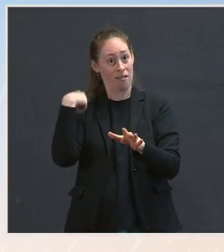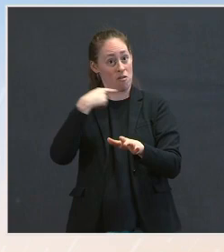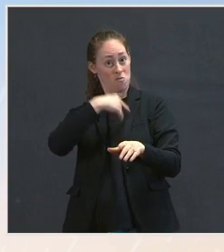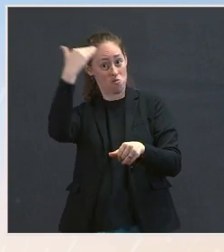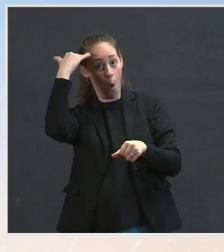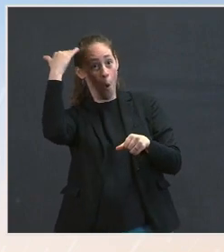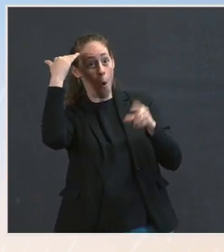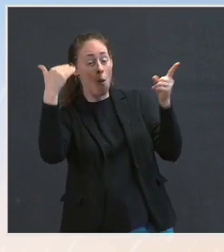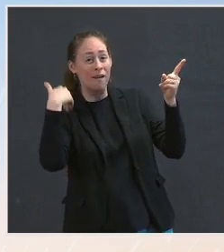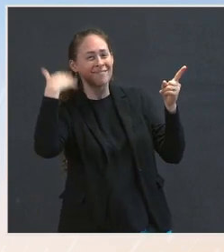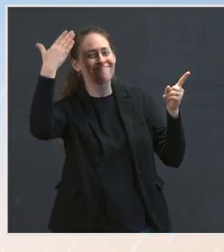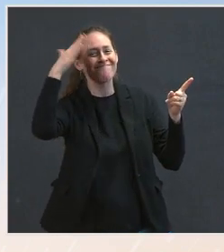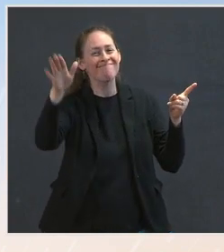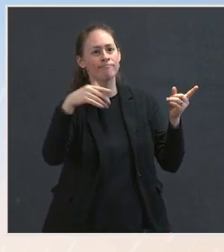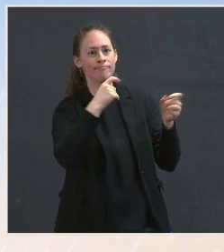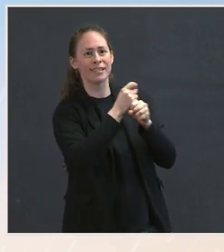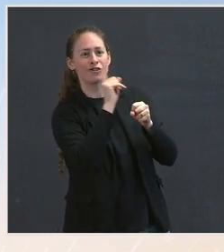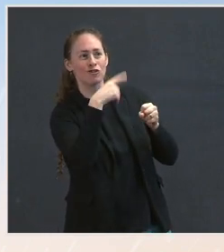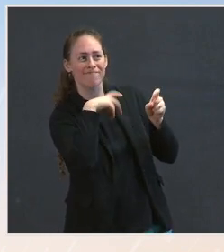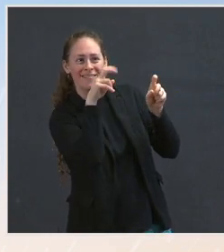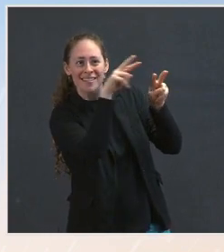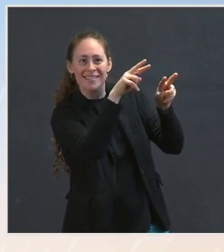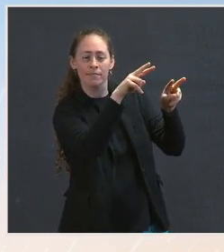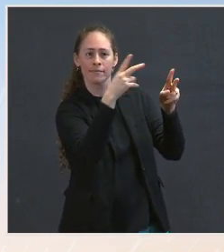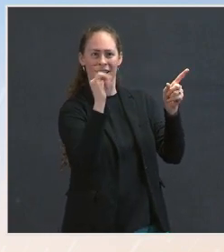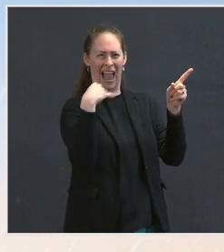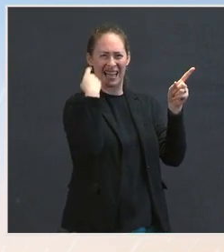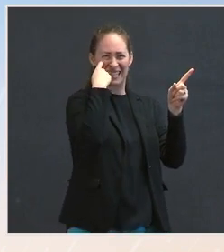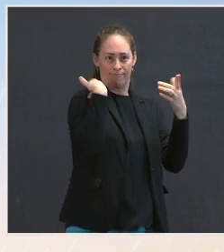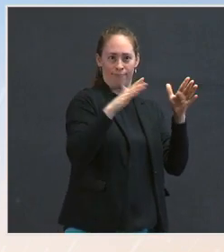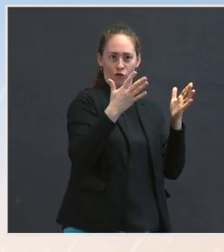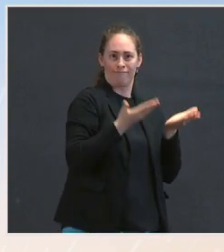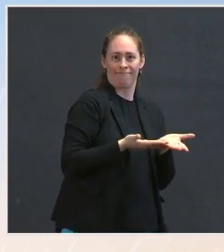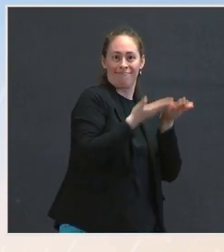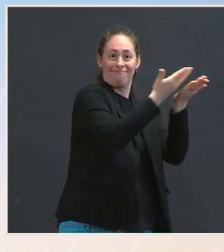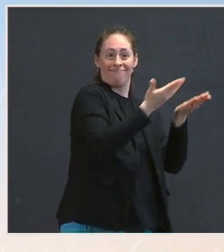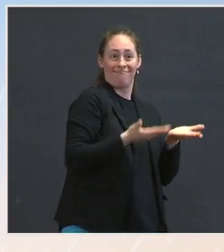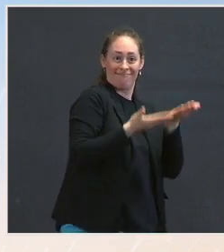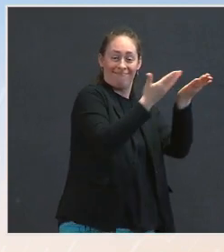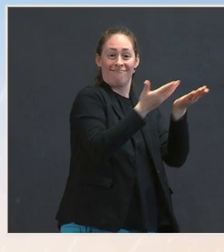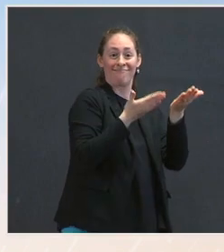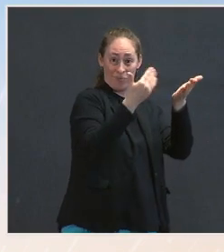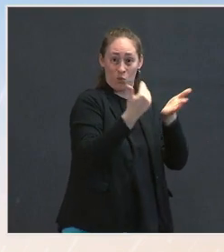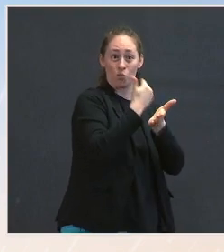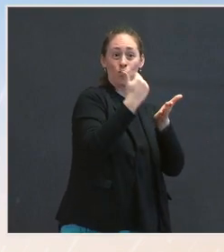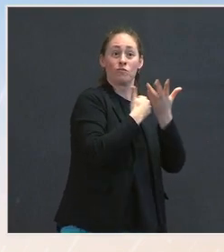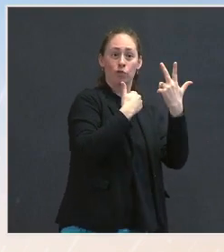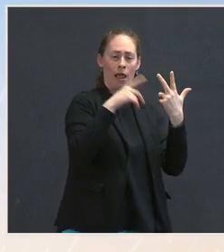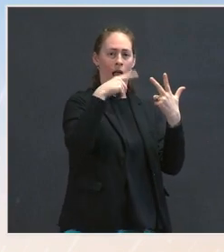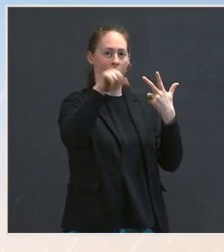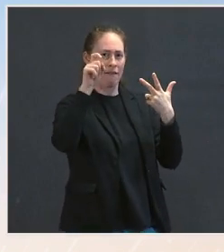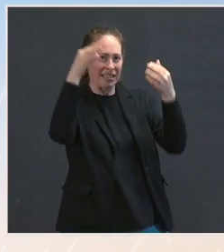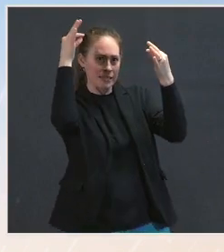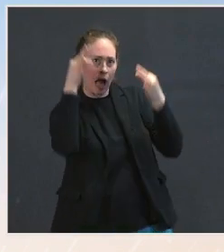of which we just nominated three individuals to serve, to determine the future of leadership there. And we certainly leave it up to their discretion.